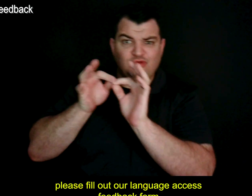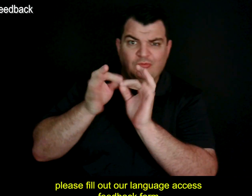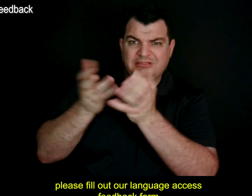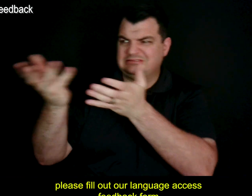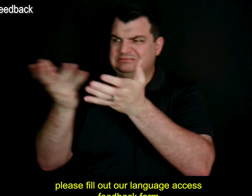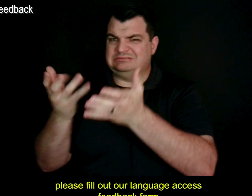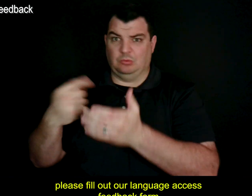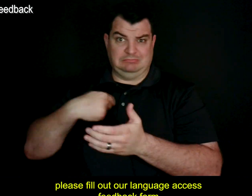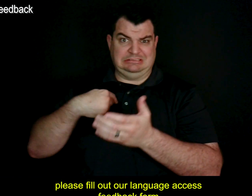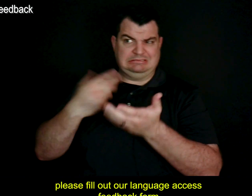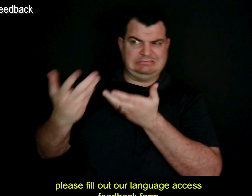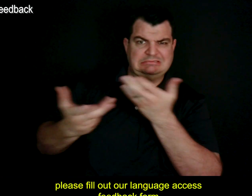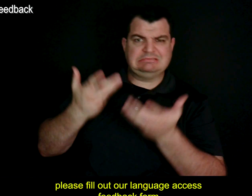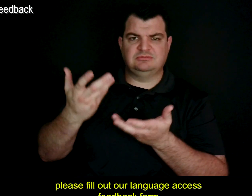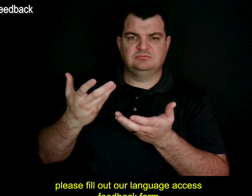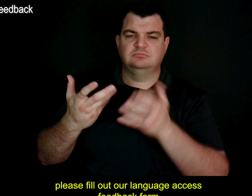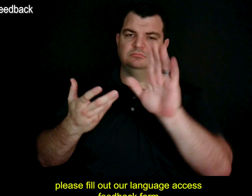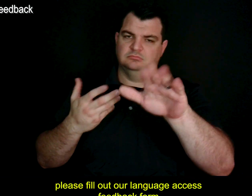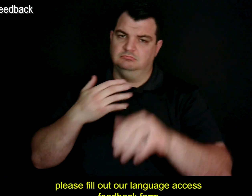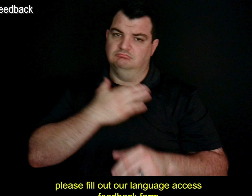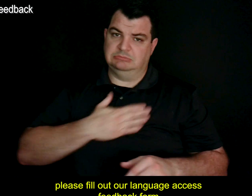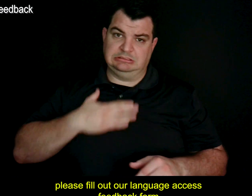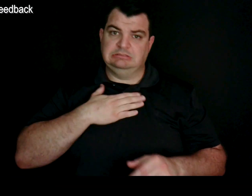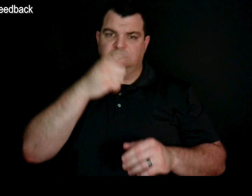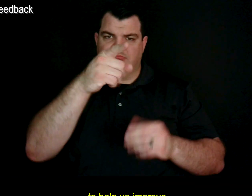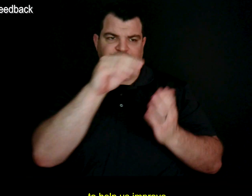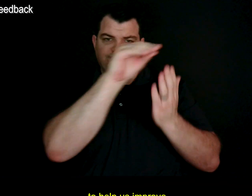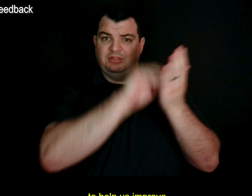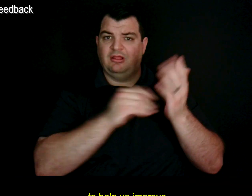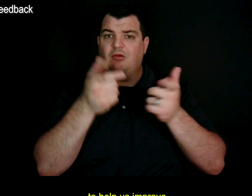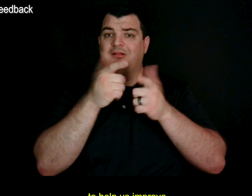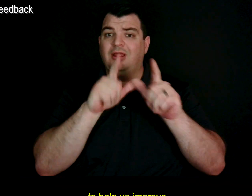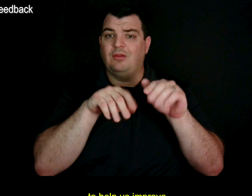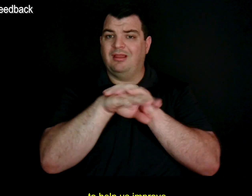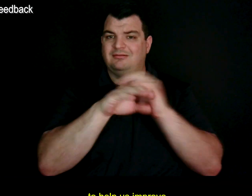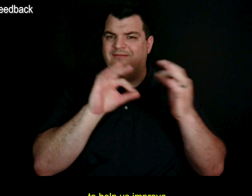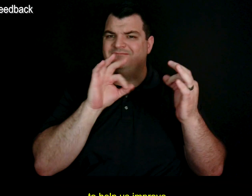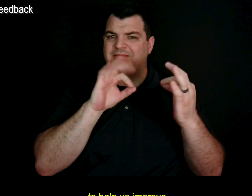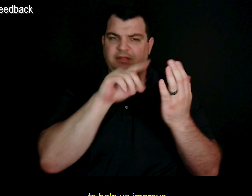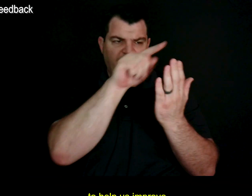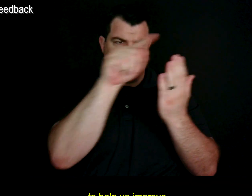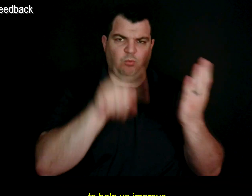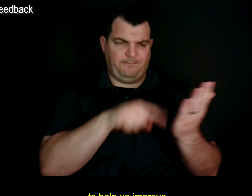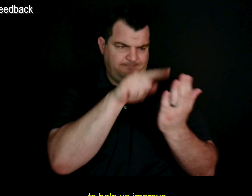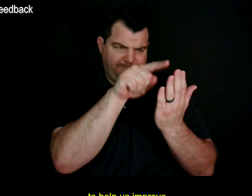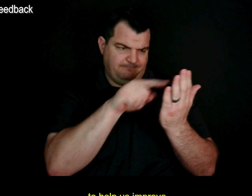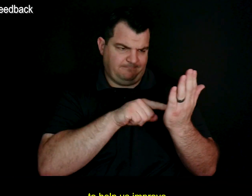please fill out our language access feedback form to help us improve.